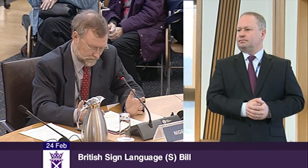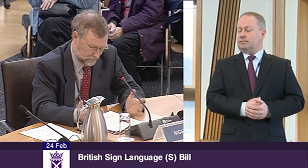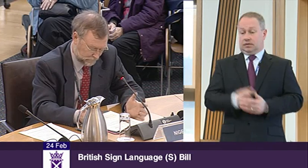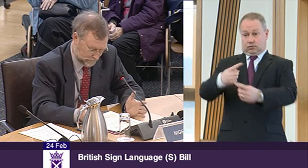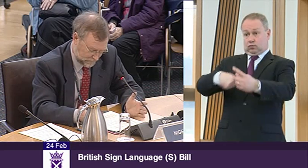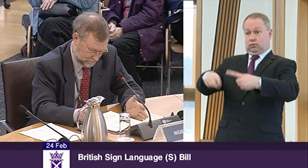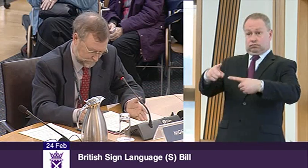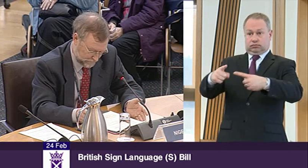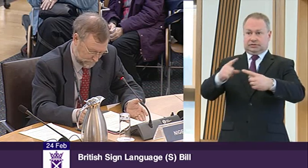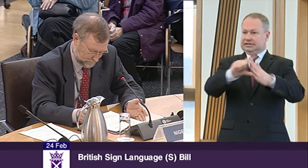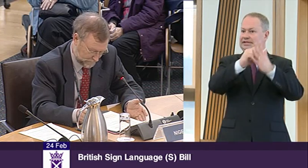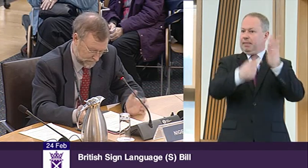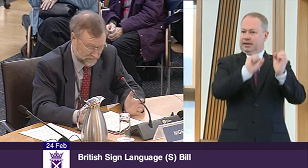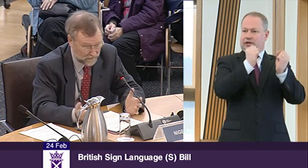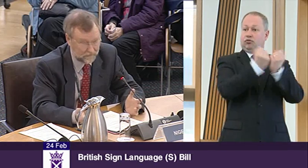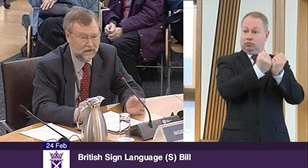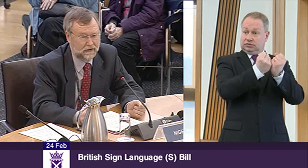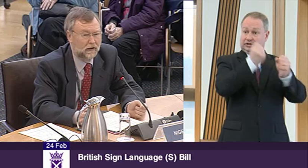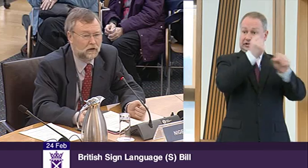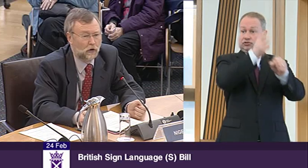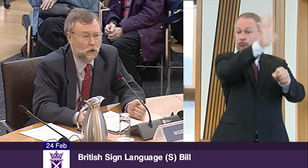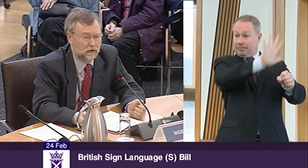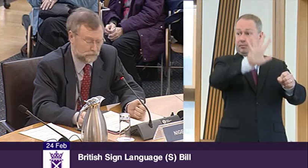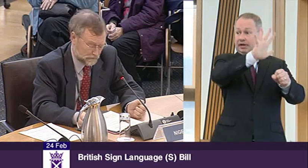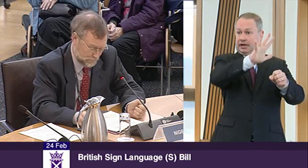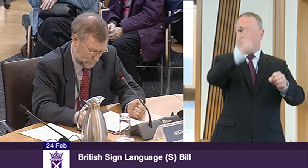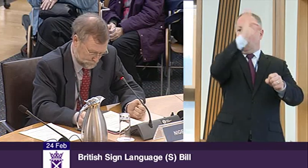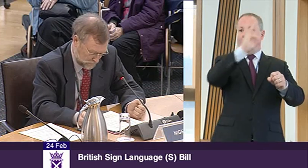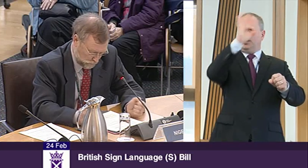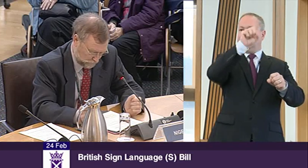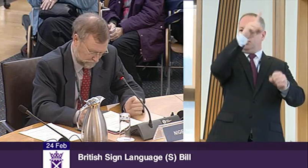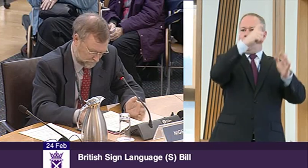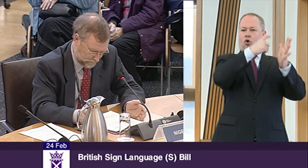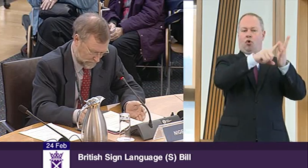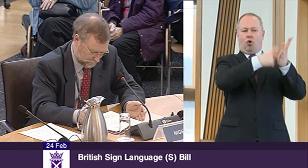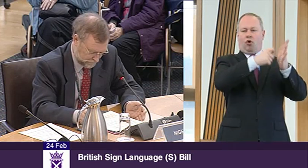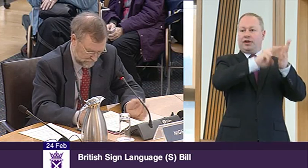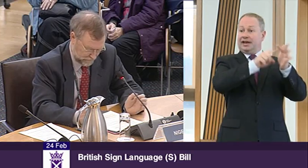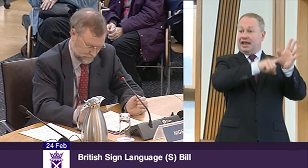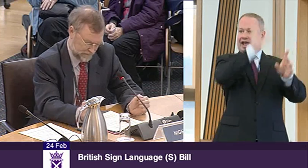The consensus view of our disability groups in Grampian, and of those in Orkney too, is